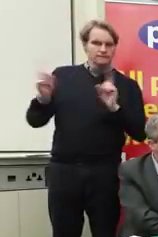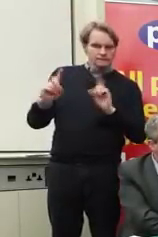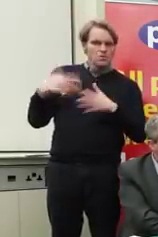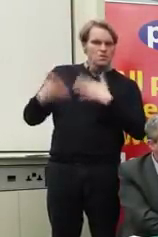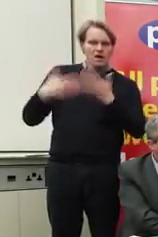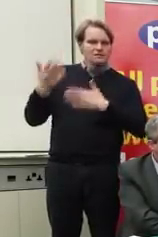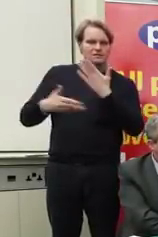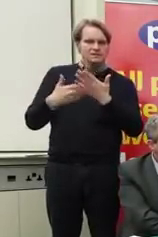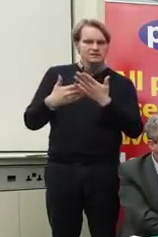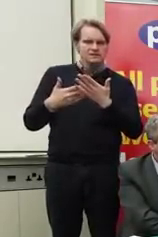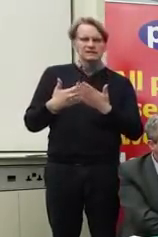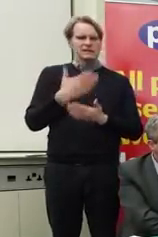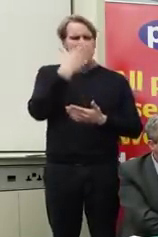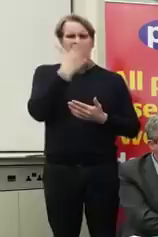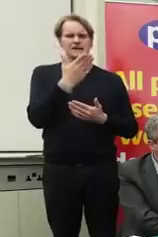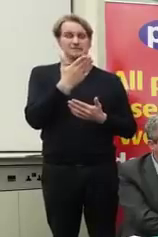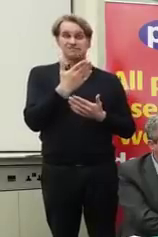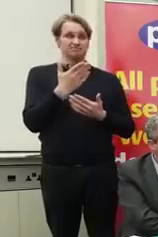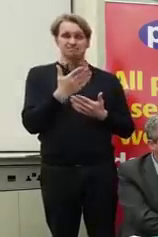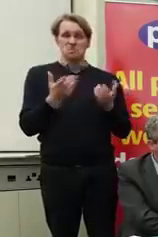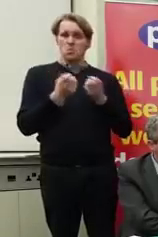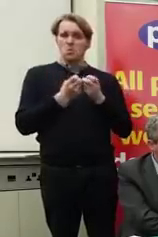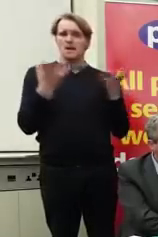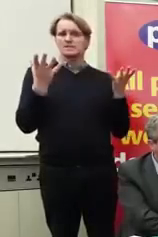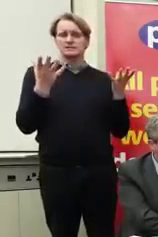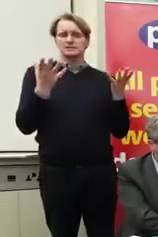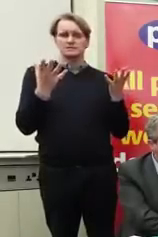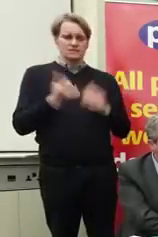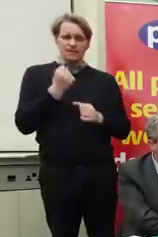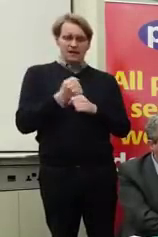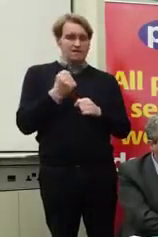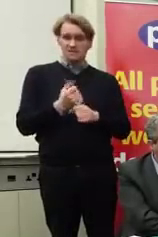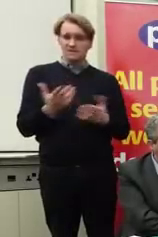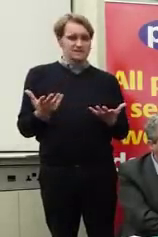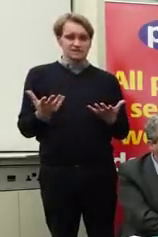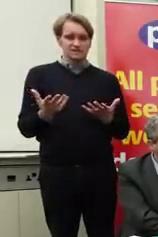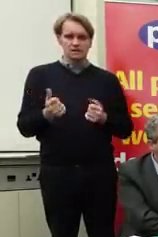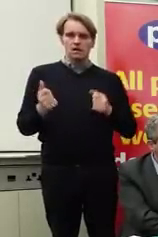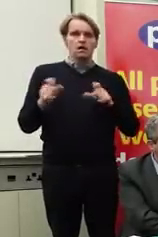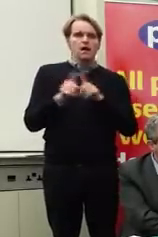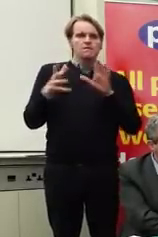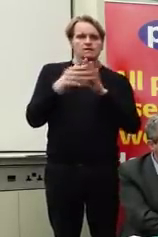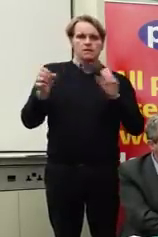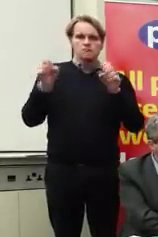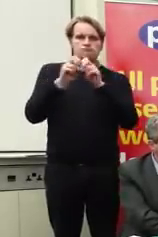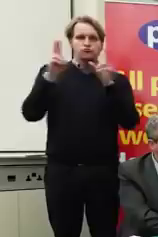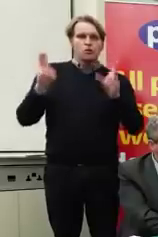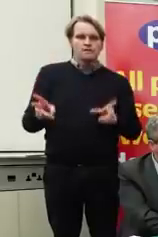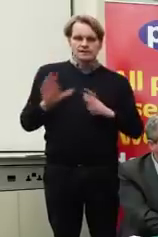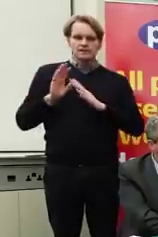been made I think have been extremely wasteful and we've seen property services and things like that buildings taken over that are not used